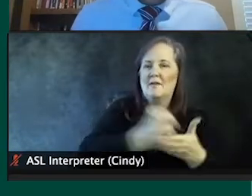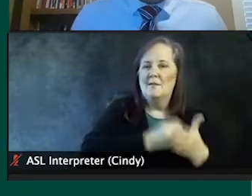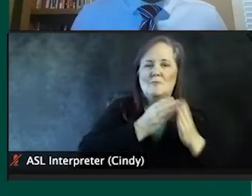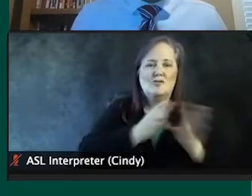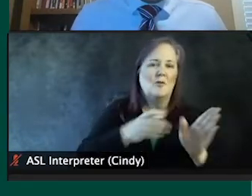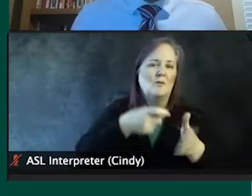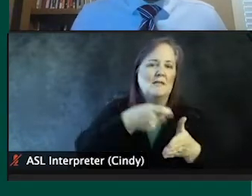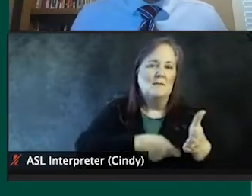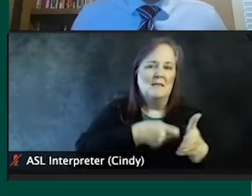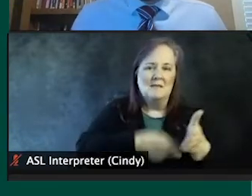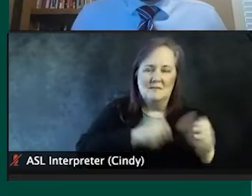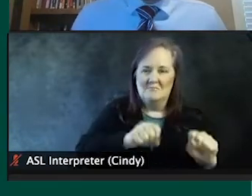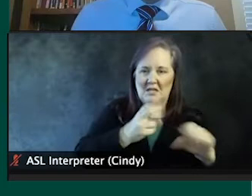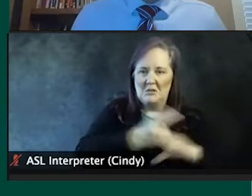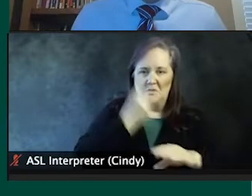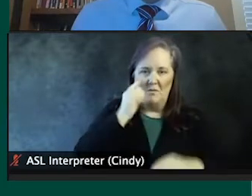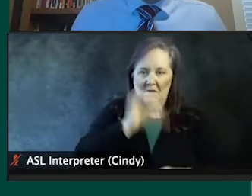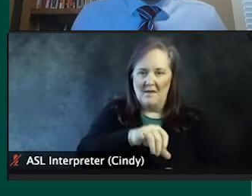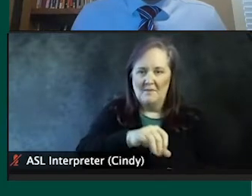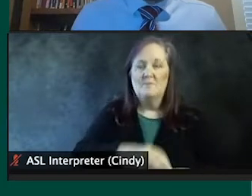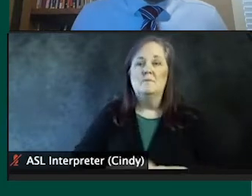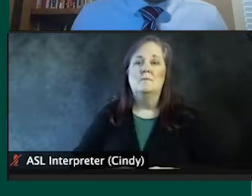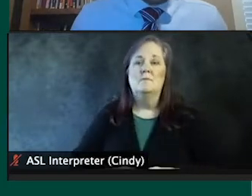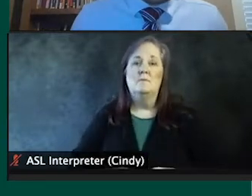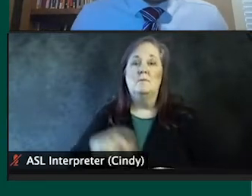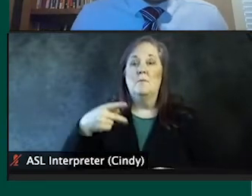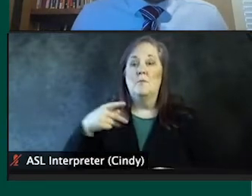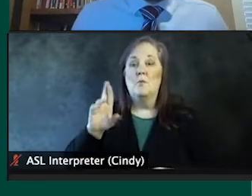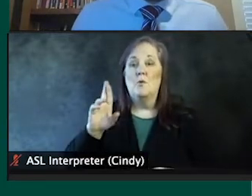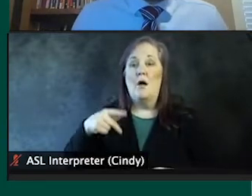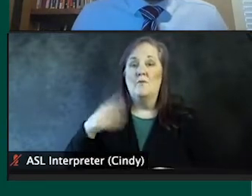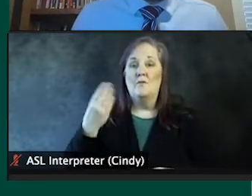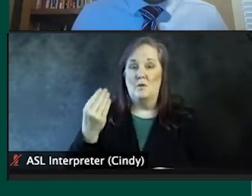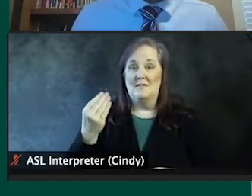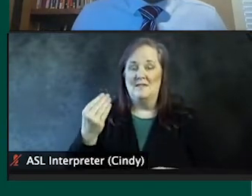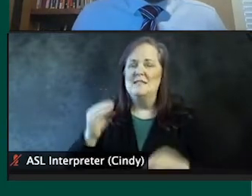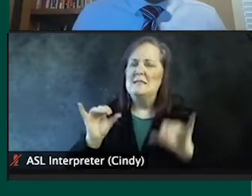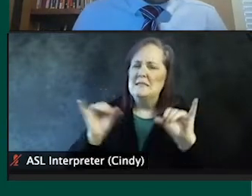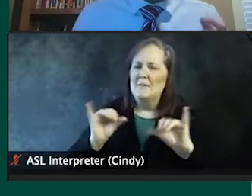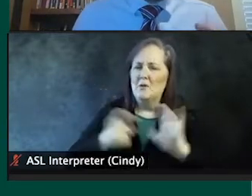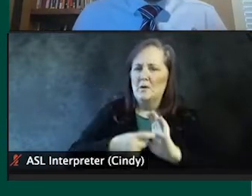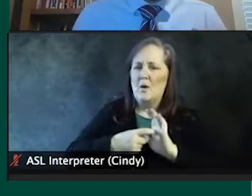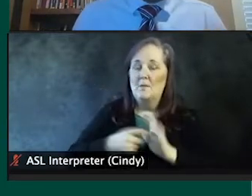Under Prop 14, there would be a similar requirement, but any income generated